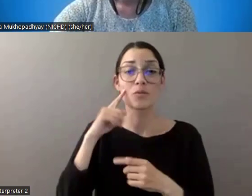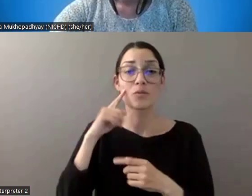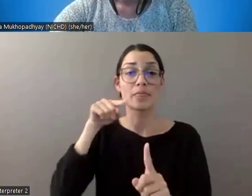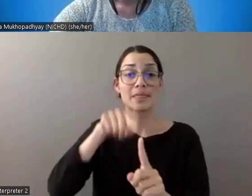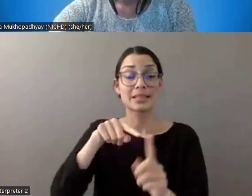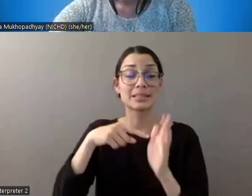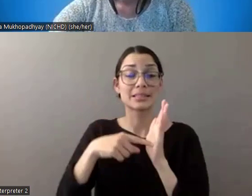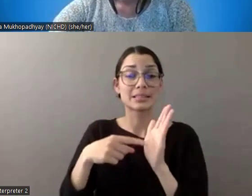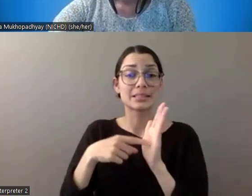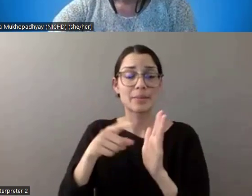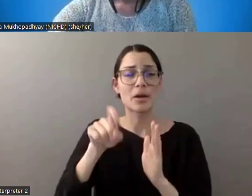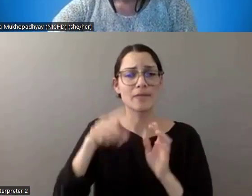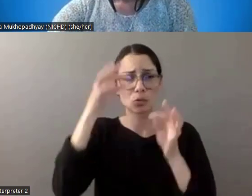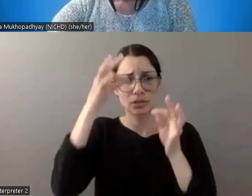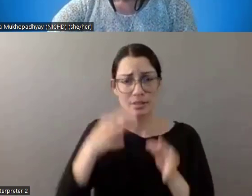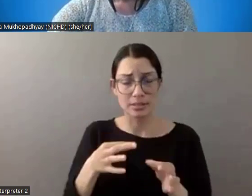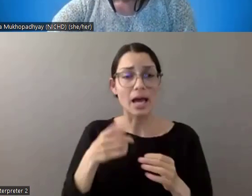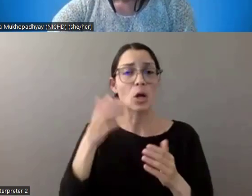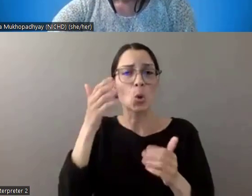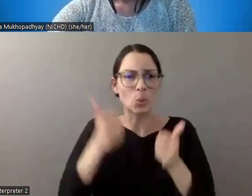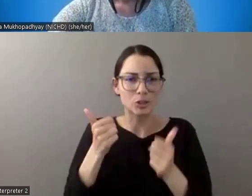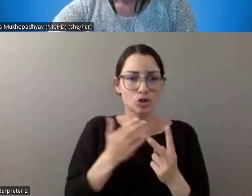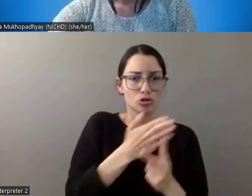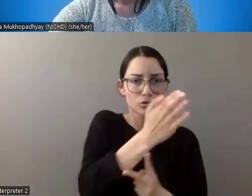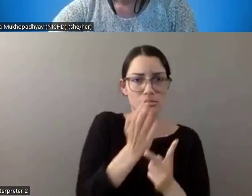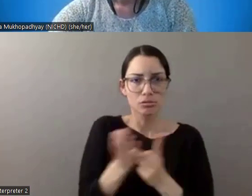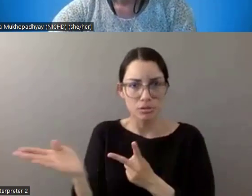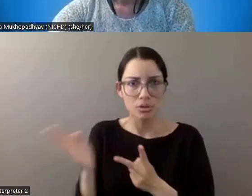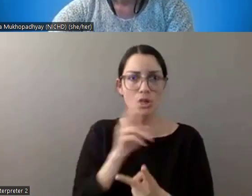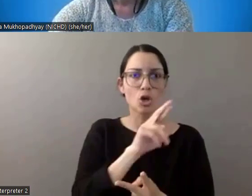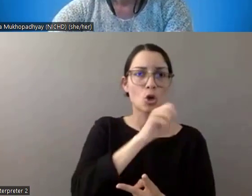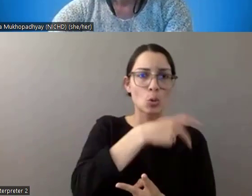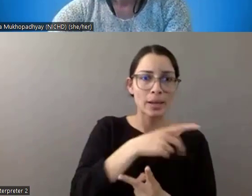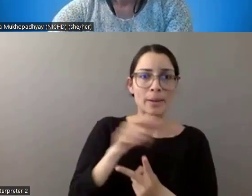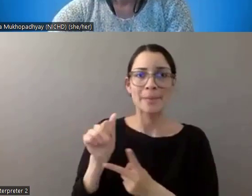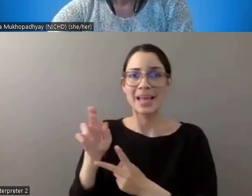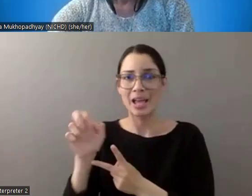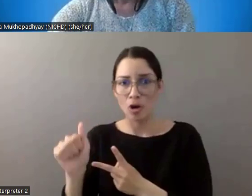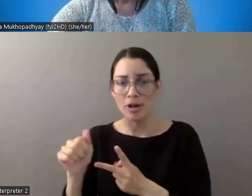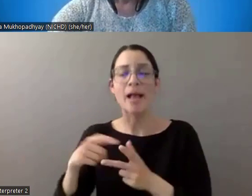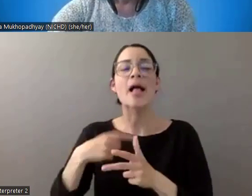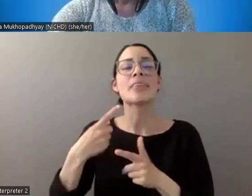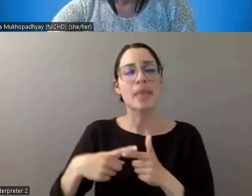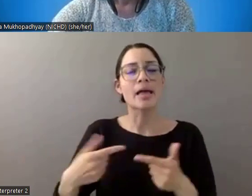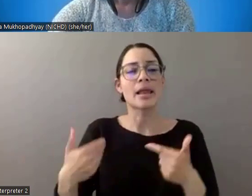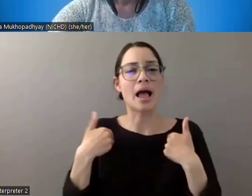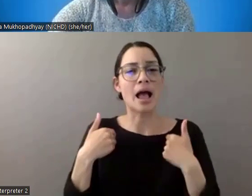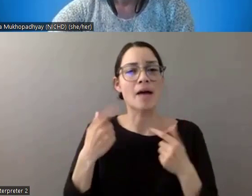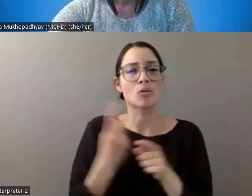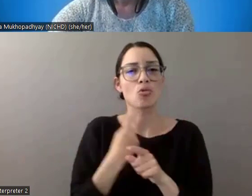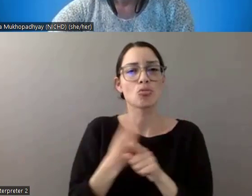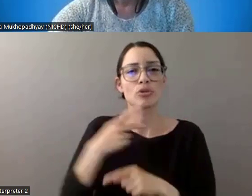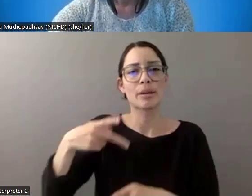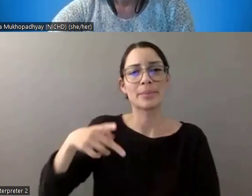are you going for a REAP or an AREA application, and have the appropriate PI that has the eligibility for those.